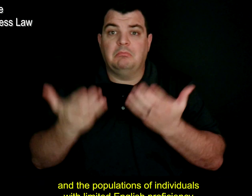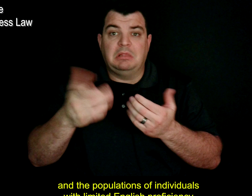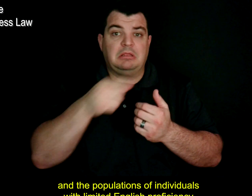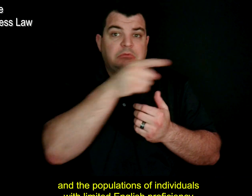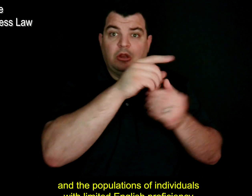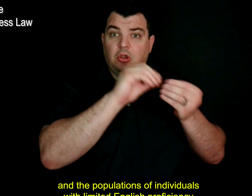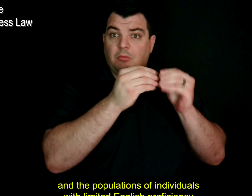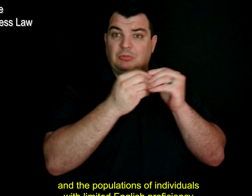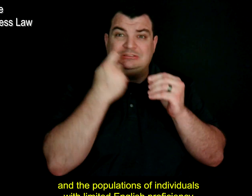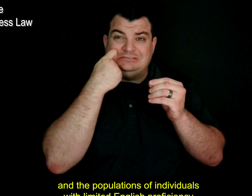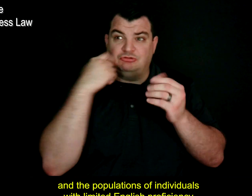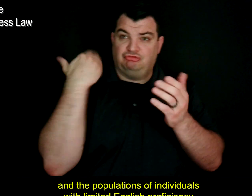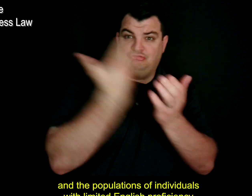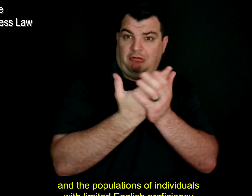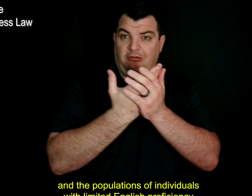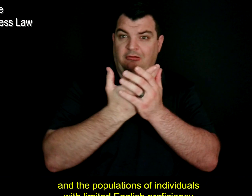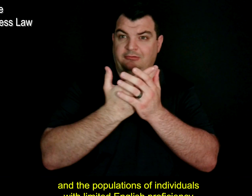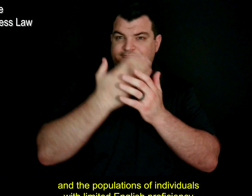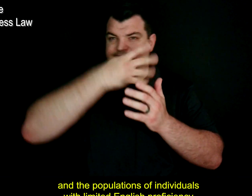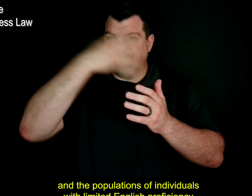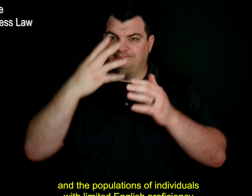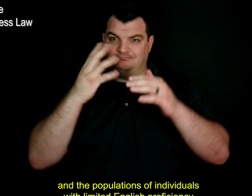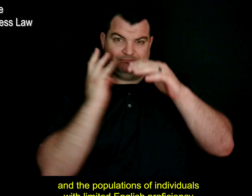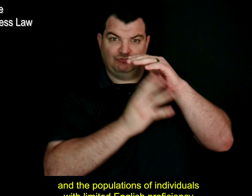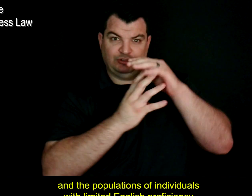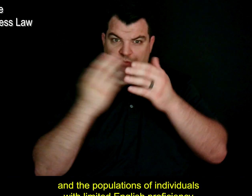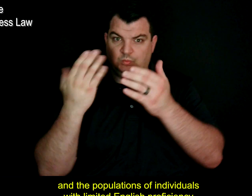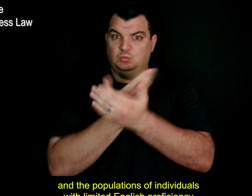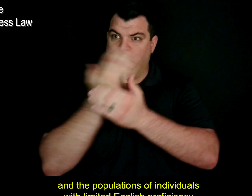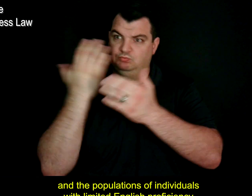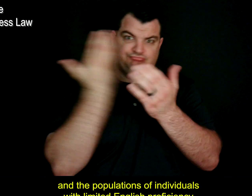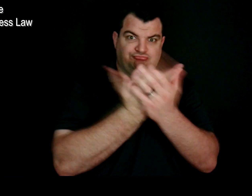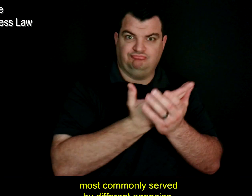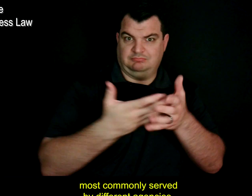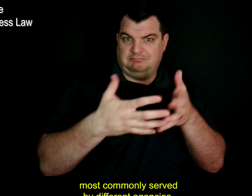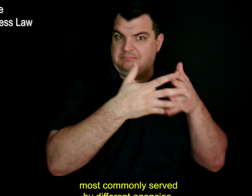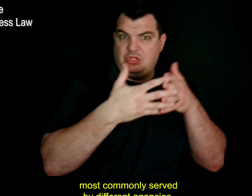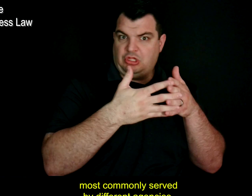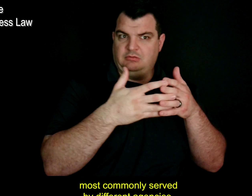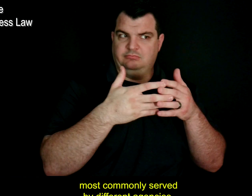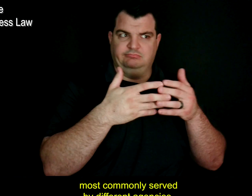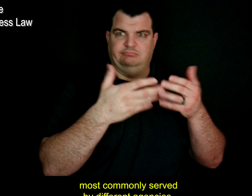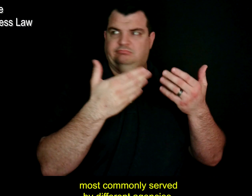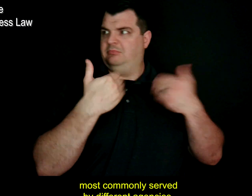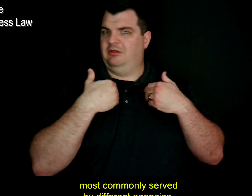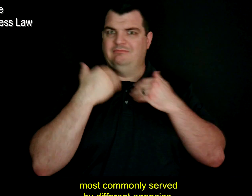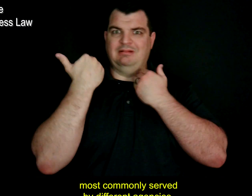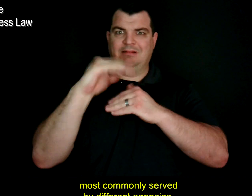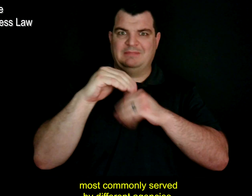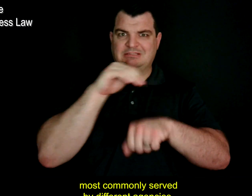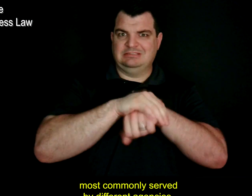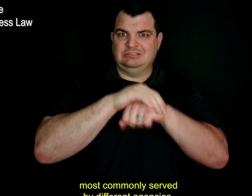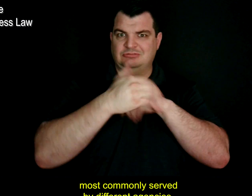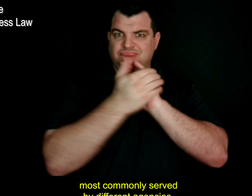and the populations of individuals with limited English proficiency most commonly served by different agencies.